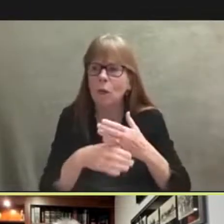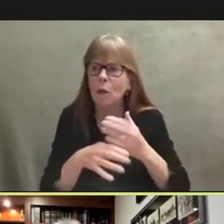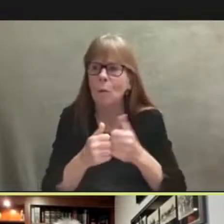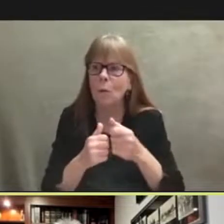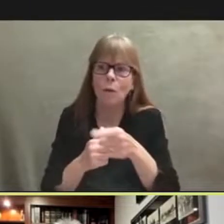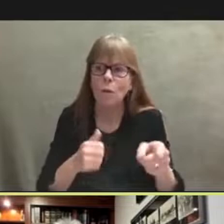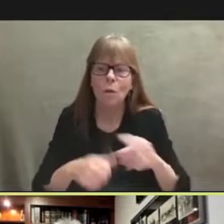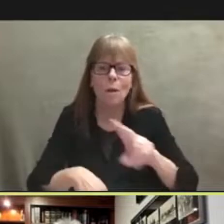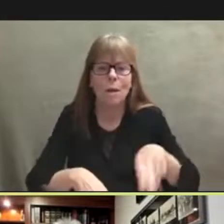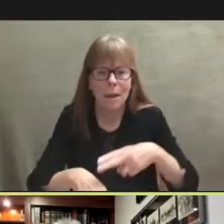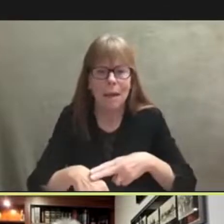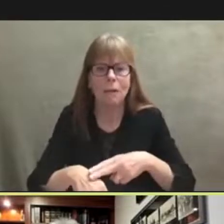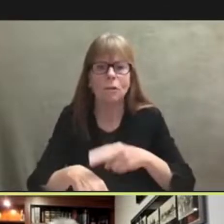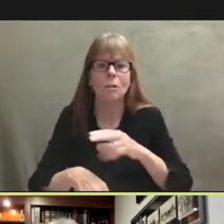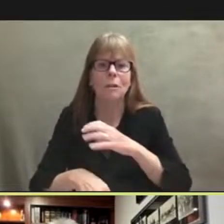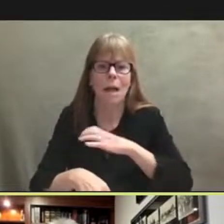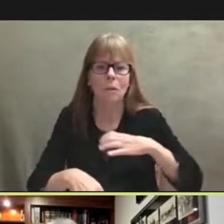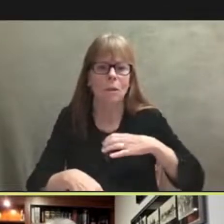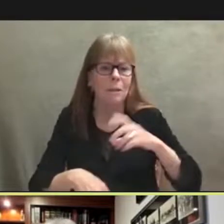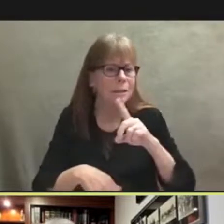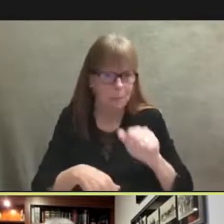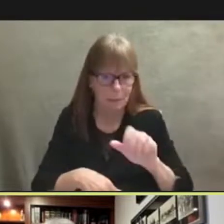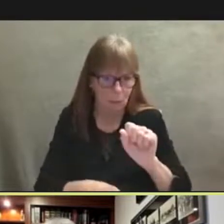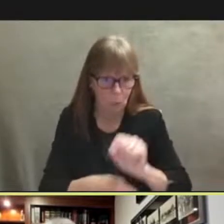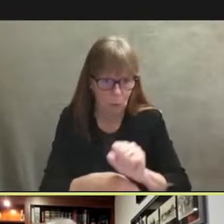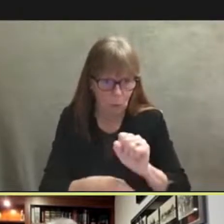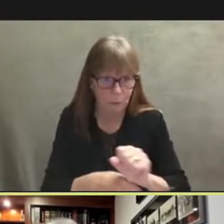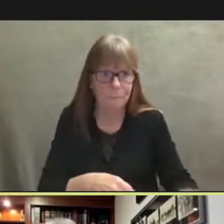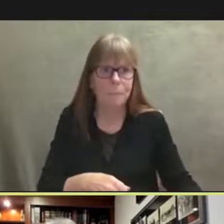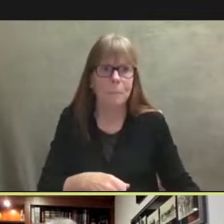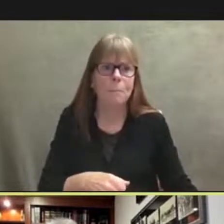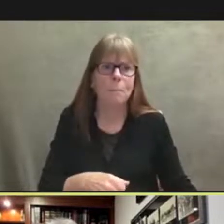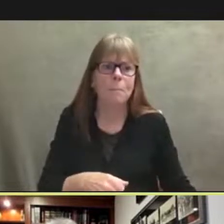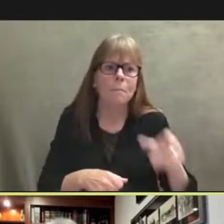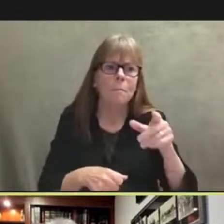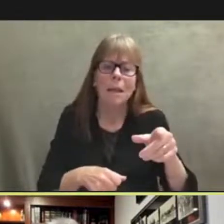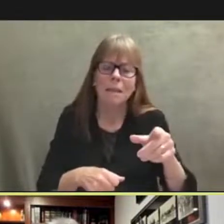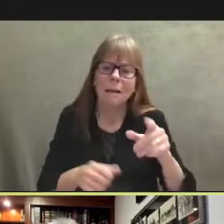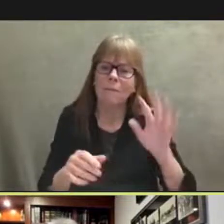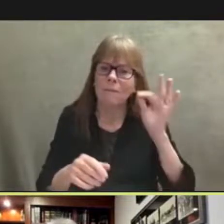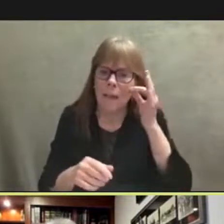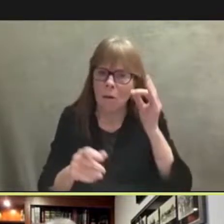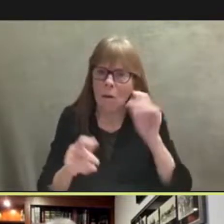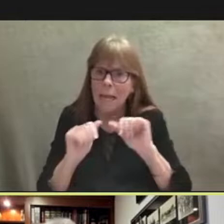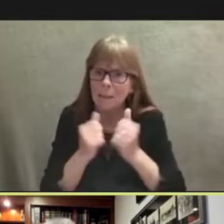Council on Disability. A federal agency with a deep history as the federal voice for people